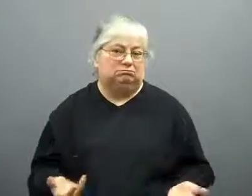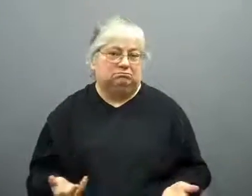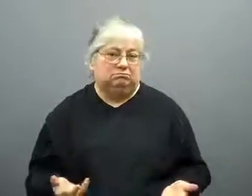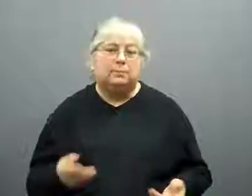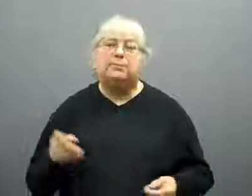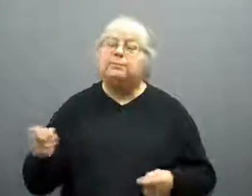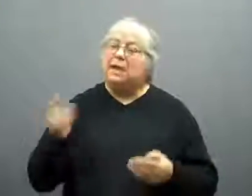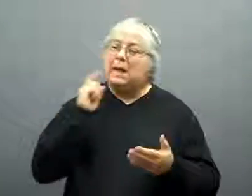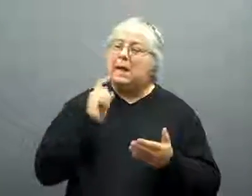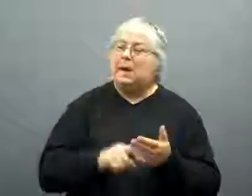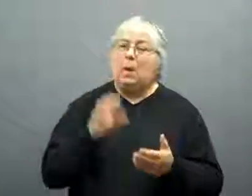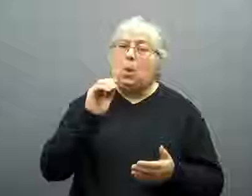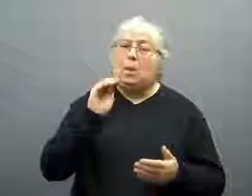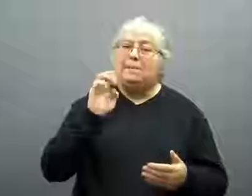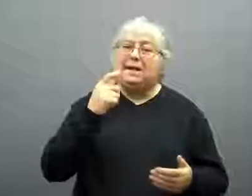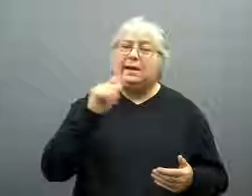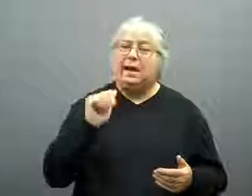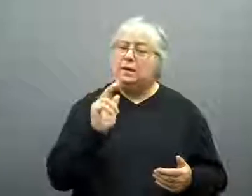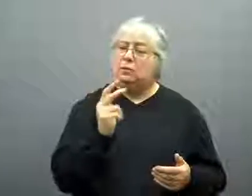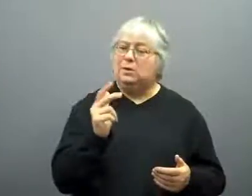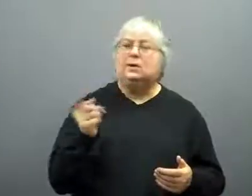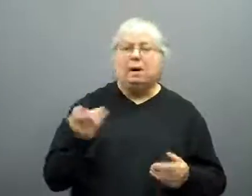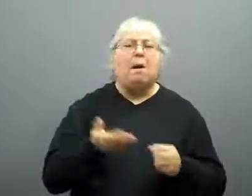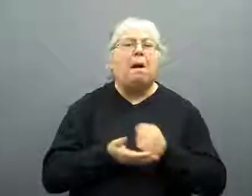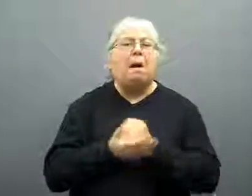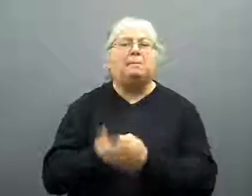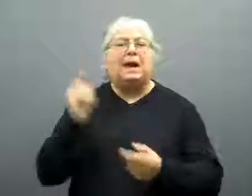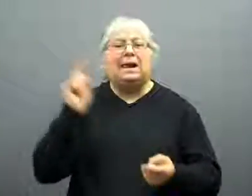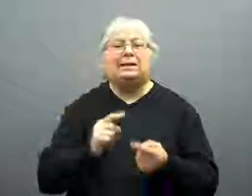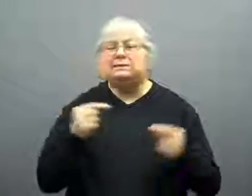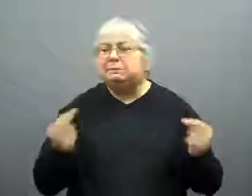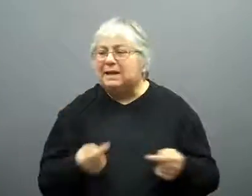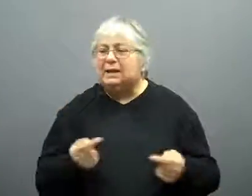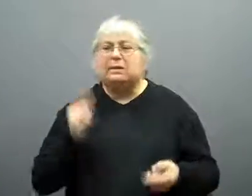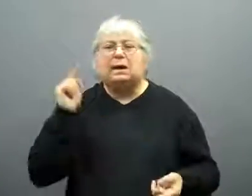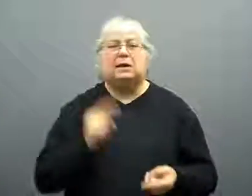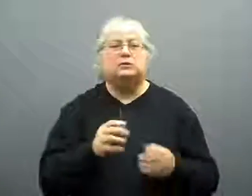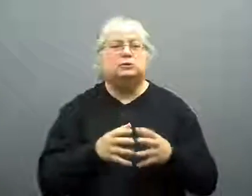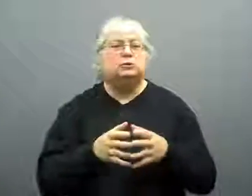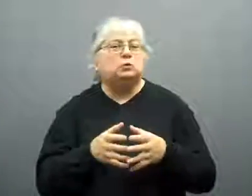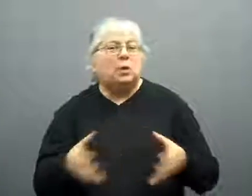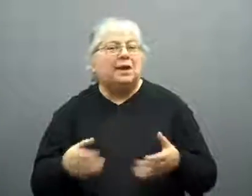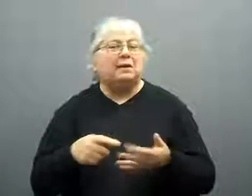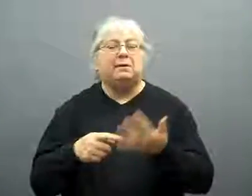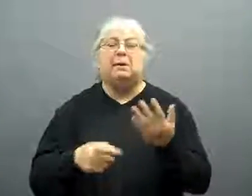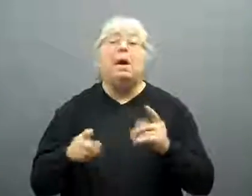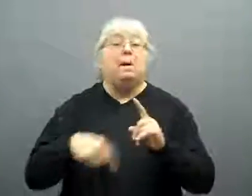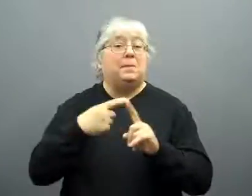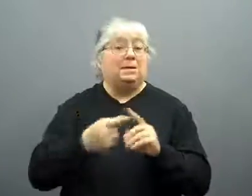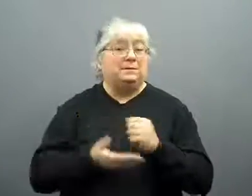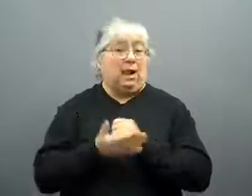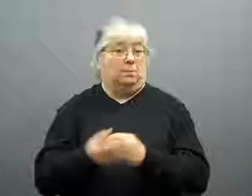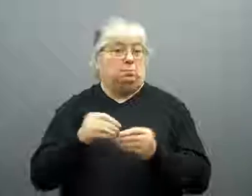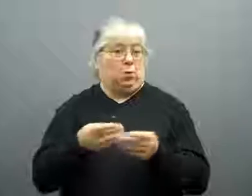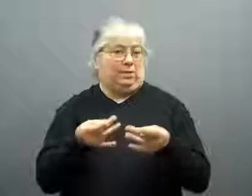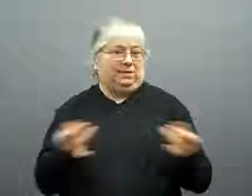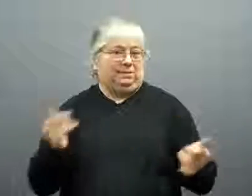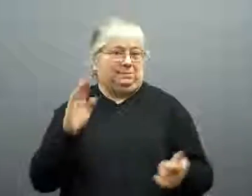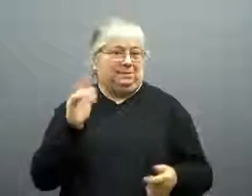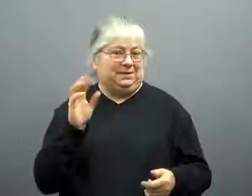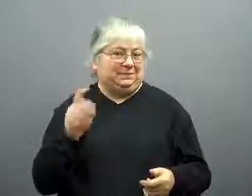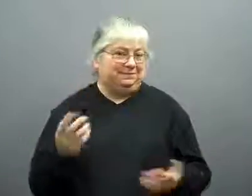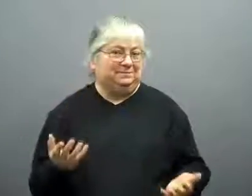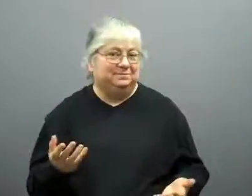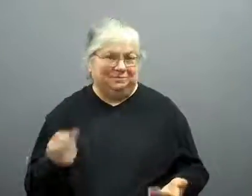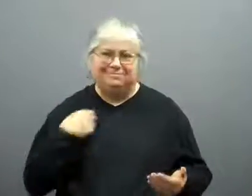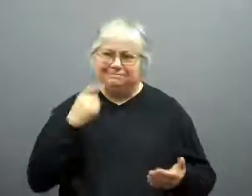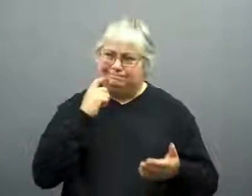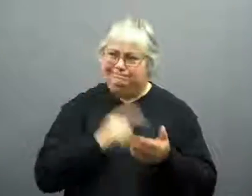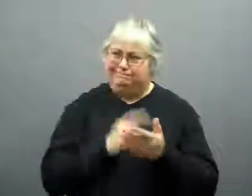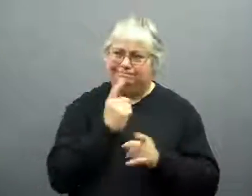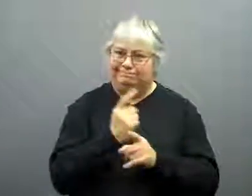Omega-3 helps reduce pain and swelling.